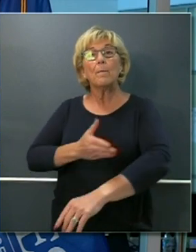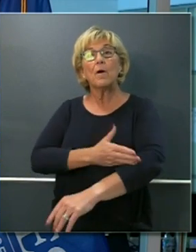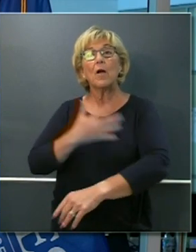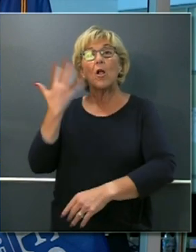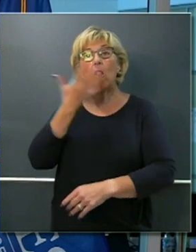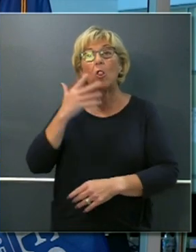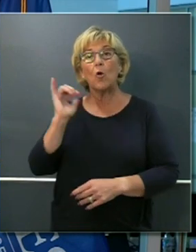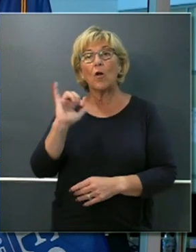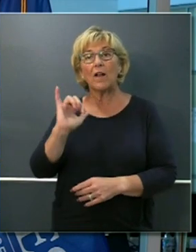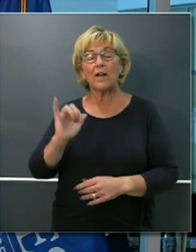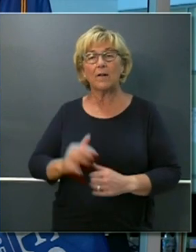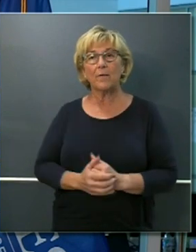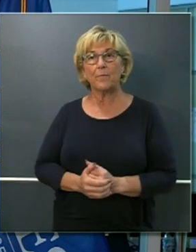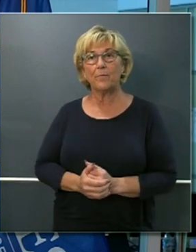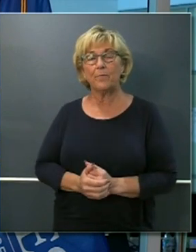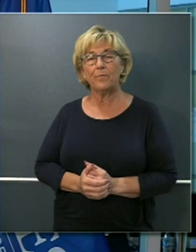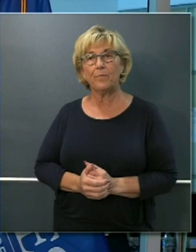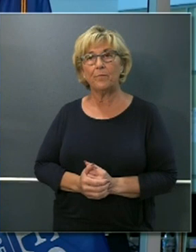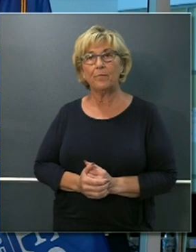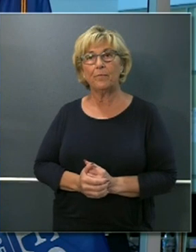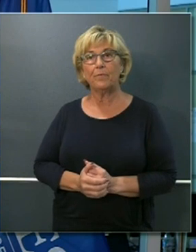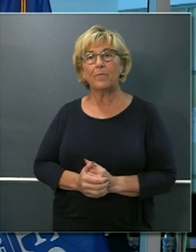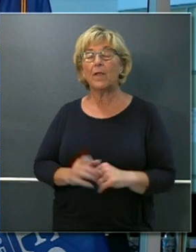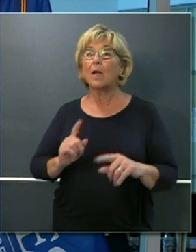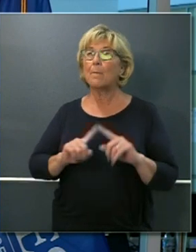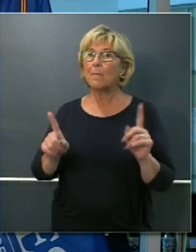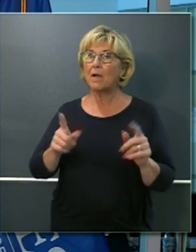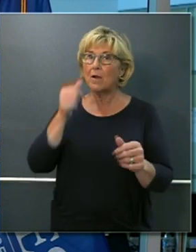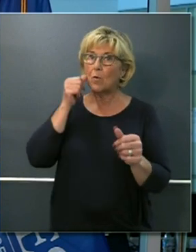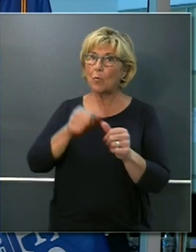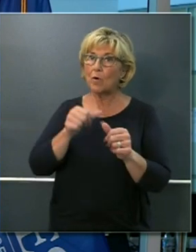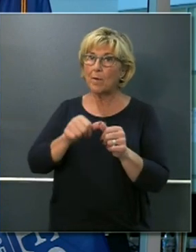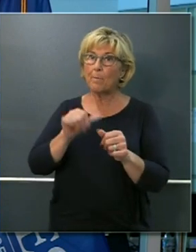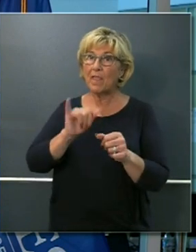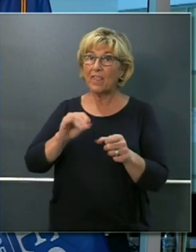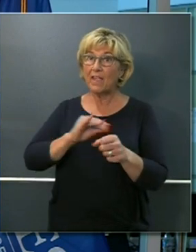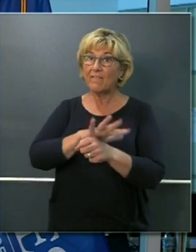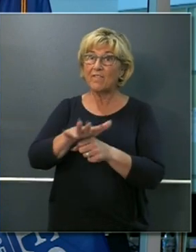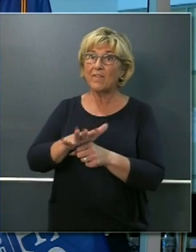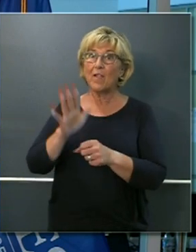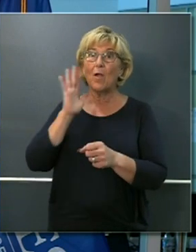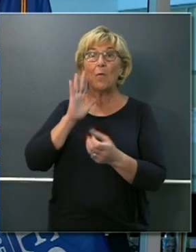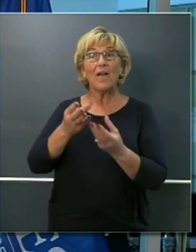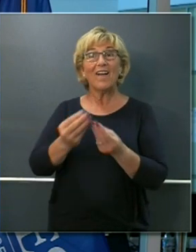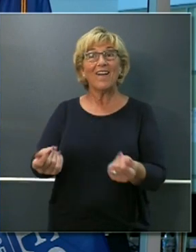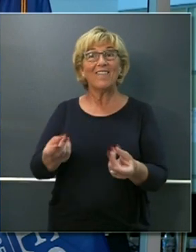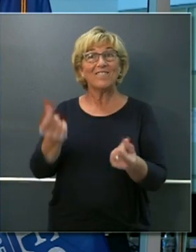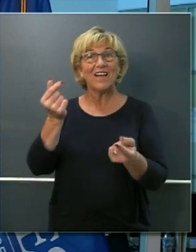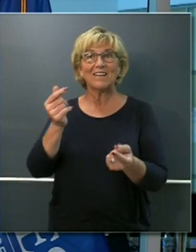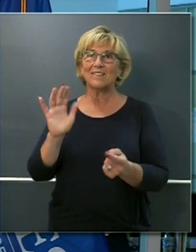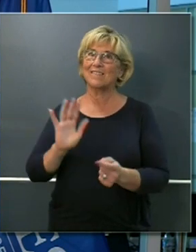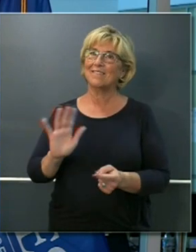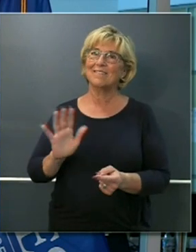AND THE TOTAL NUMBER OF ADMISSIONS INTO ICUS FROM COVID- 19 HAVE REMAINED STABLE. AS THE GOVERNOR MENTIONED, WE ARE WATCHING THIS CAREFULLY. SHOULD THAT CHANGE, THAT WILL CHANGE THE WAY THAT WE TALK ABOUT ARE OPPORTUNITIES TO MOVE